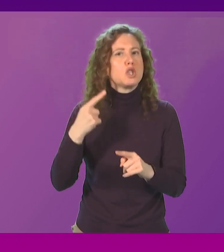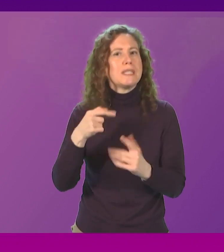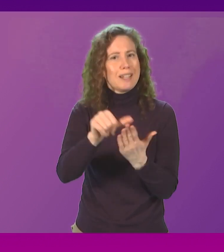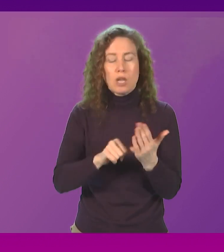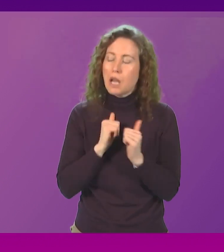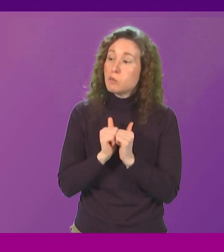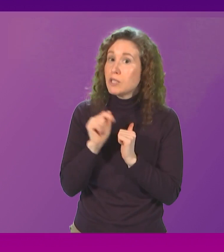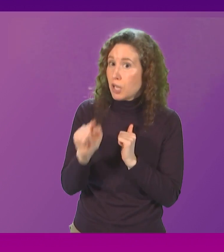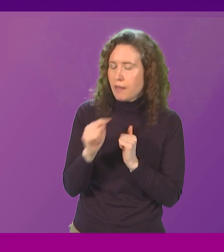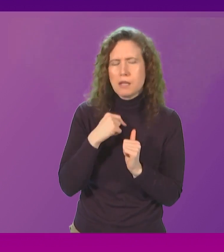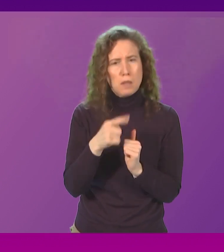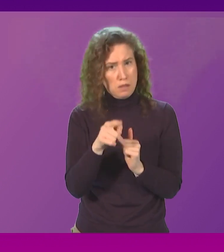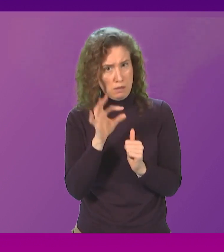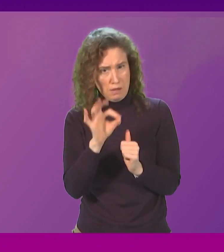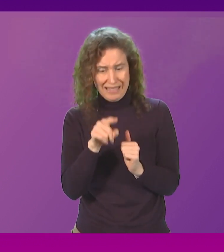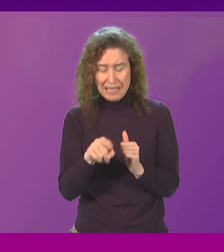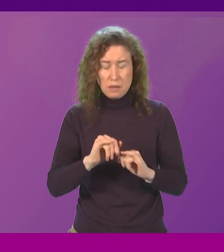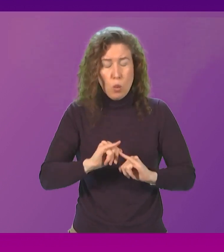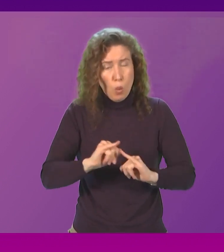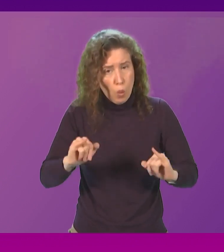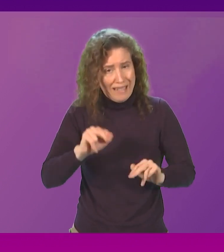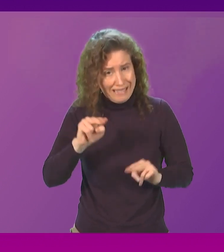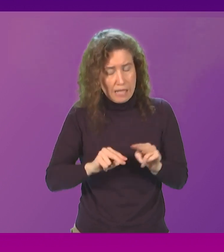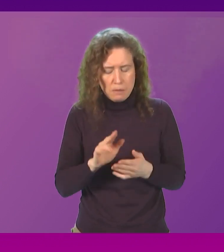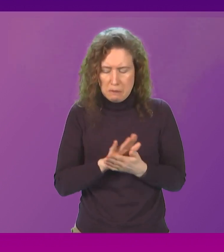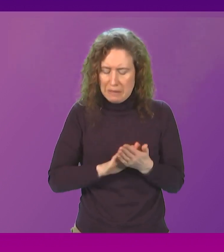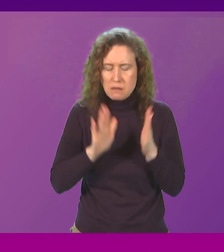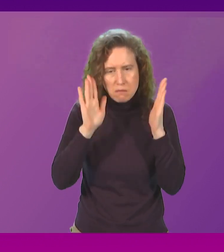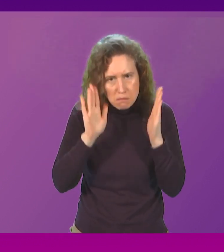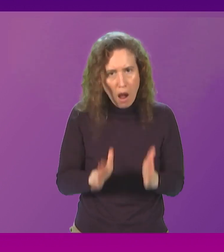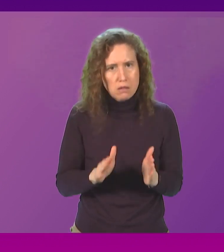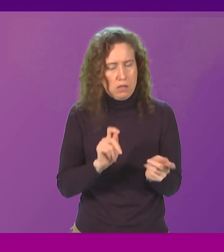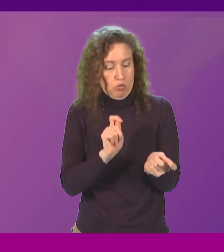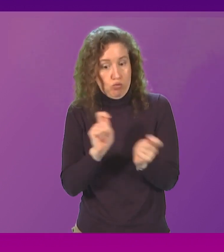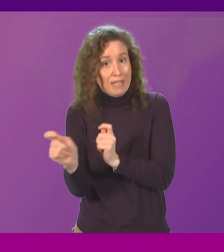Does she agree that this stark assessment must lead to transformational and accelerated